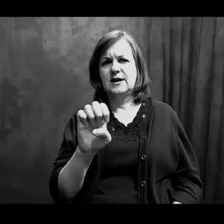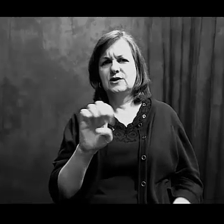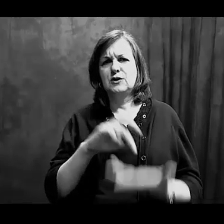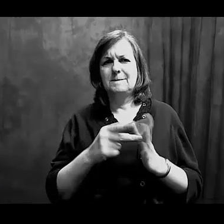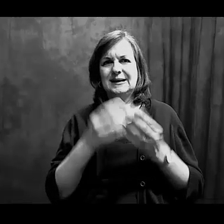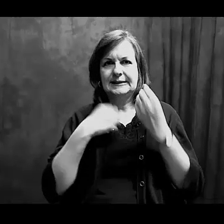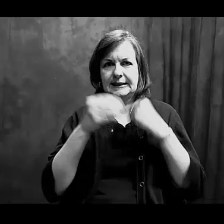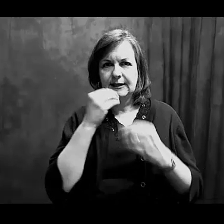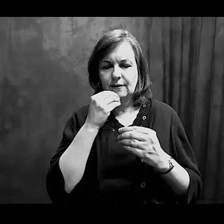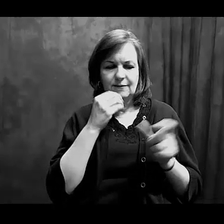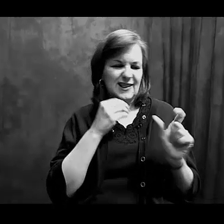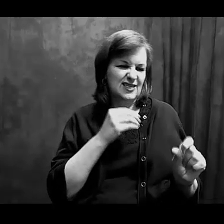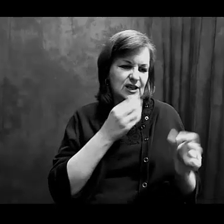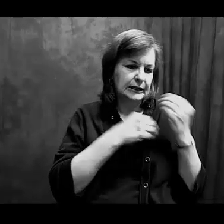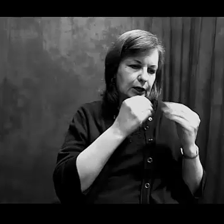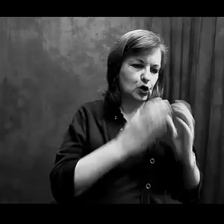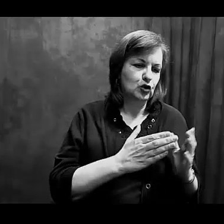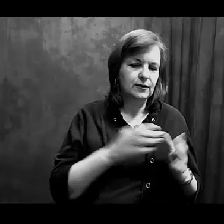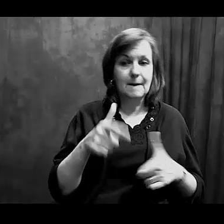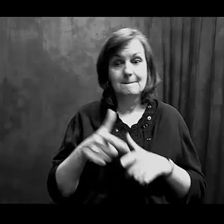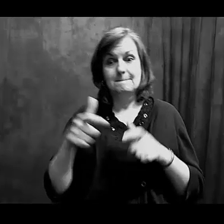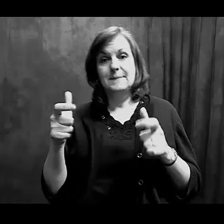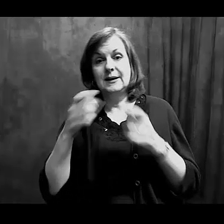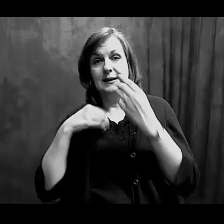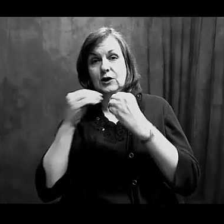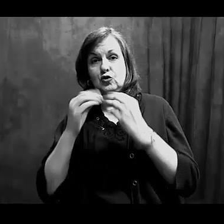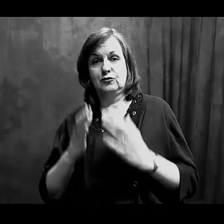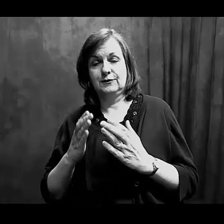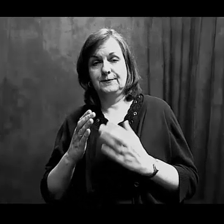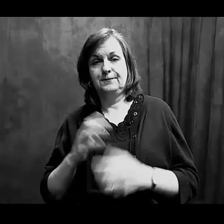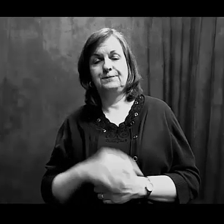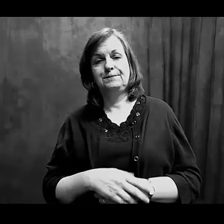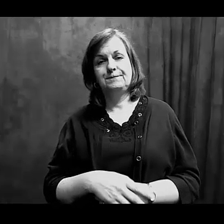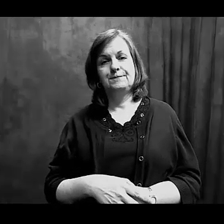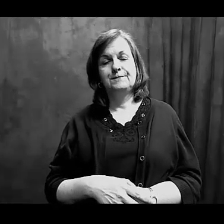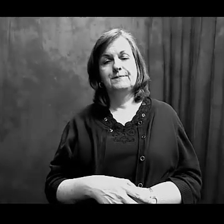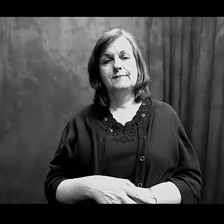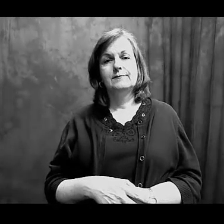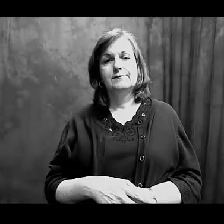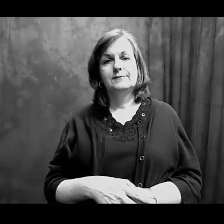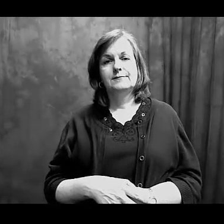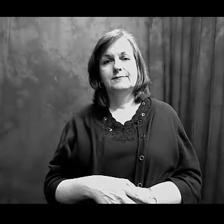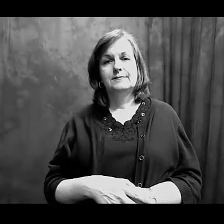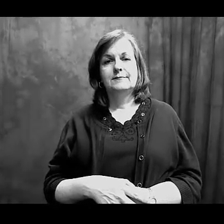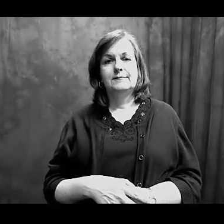so these are little eaters and big eaters and when we look at these guys